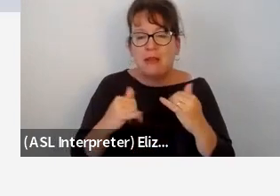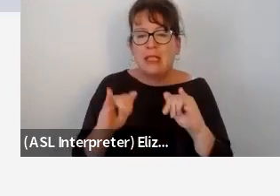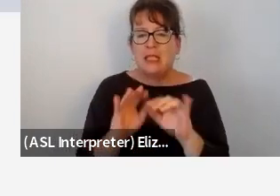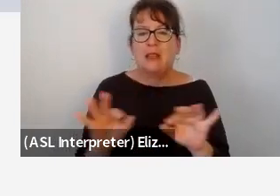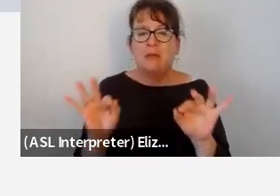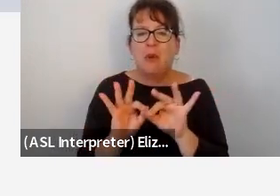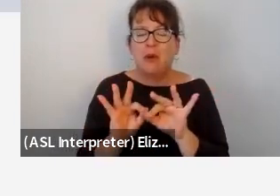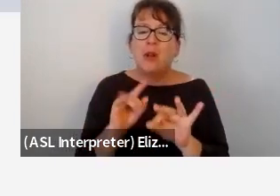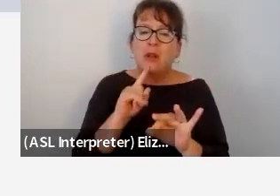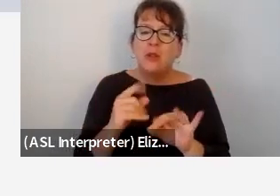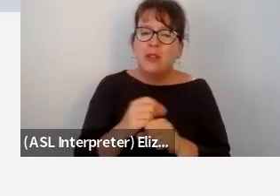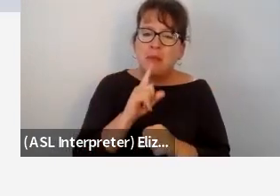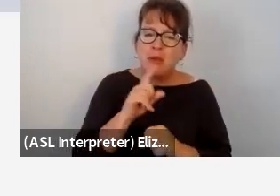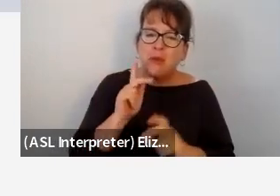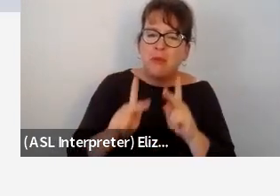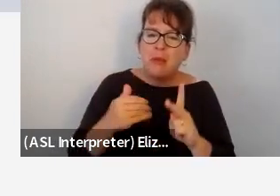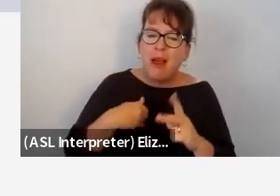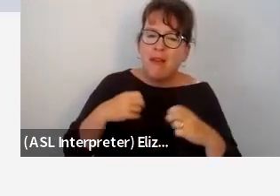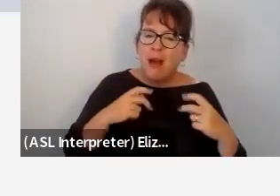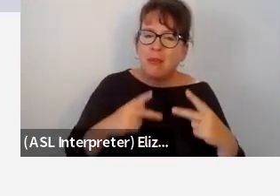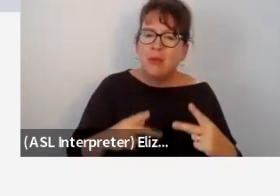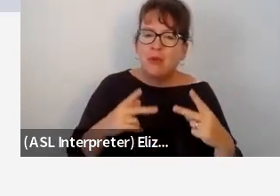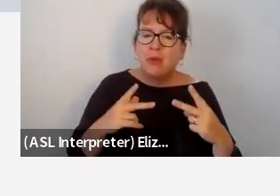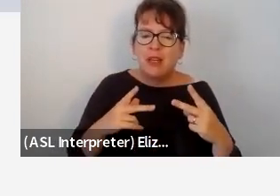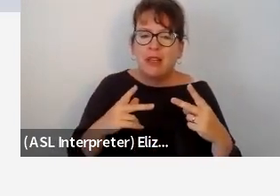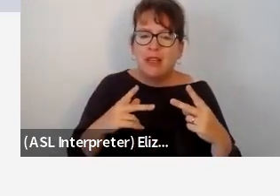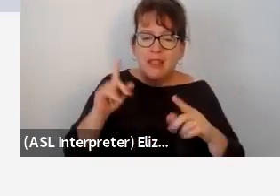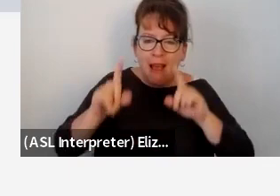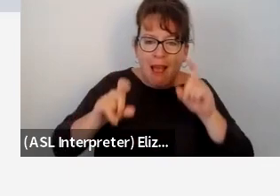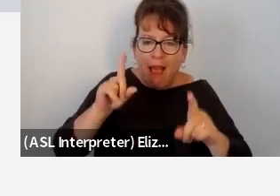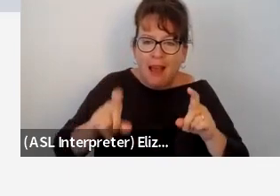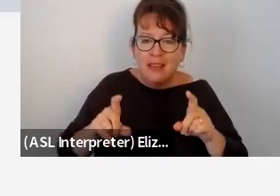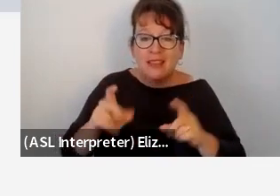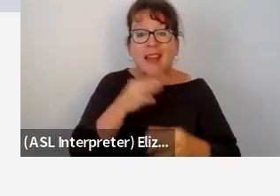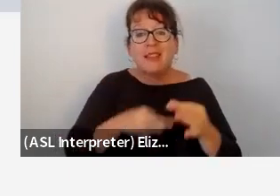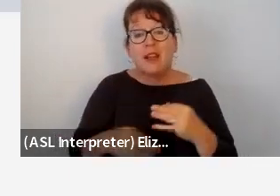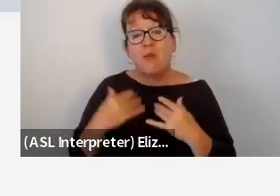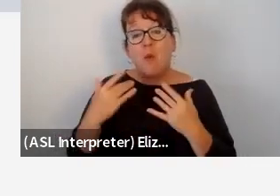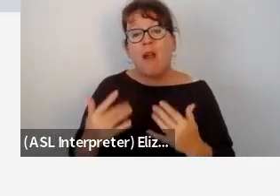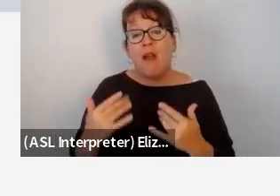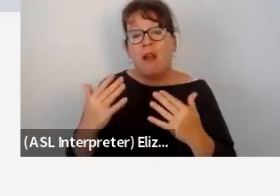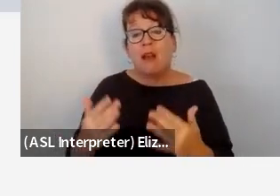barriers to applicants. We are considering some flexibility and possibly not requiring cost-share